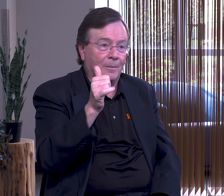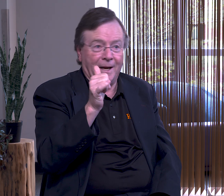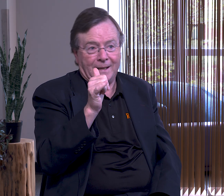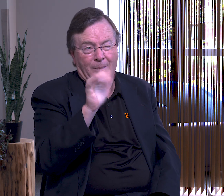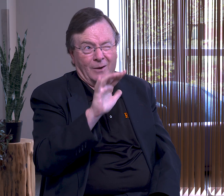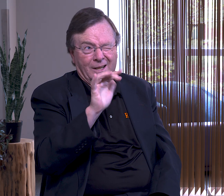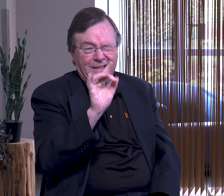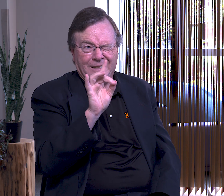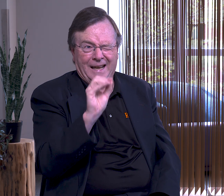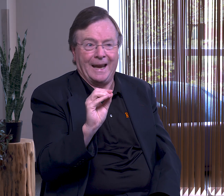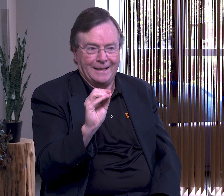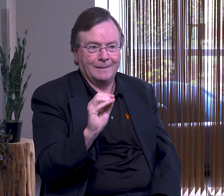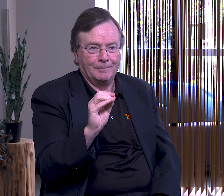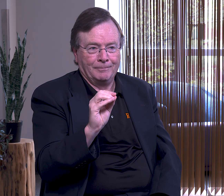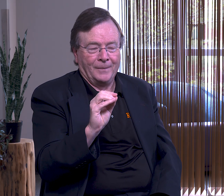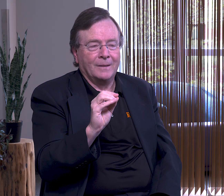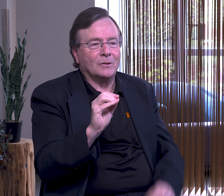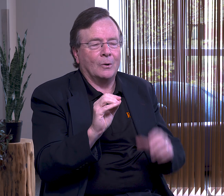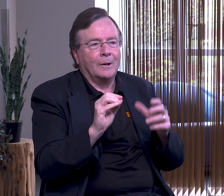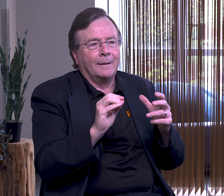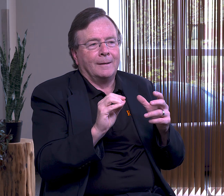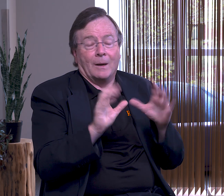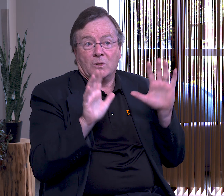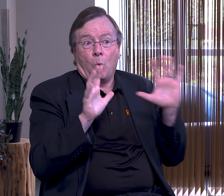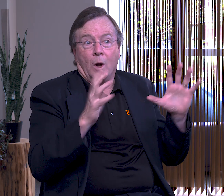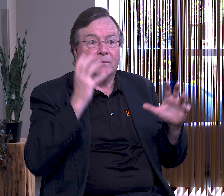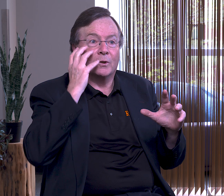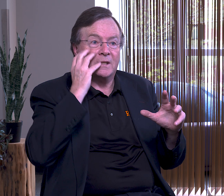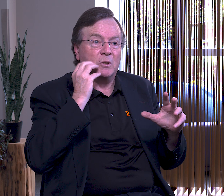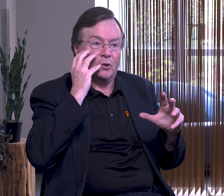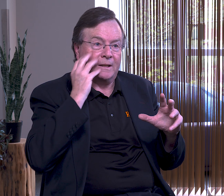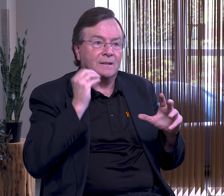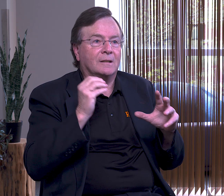back in about 1980. So that was a wonderful experience